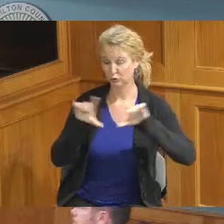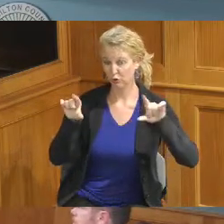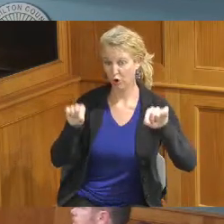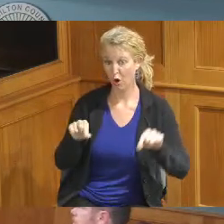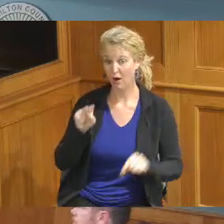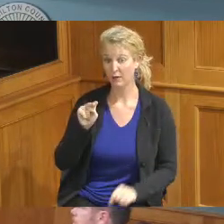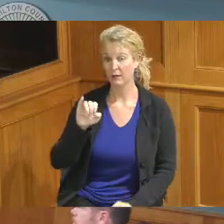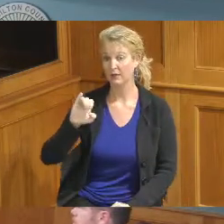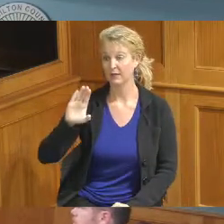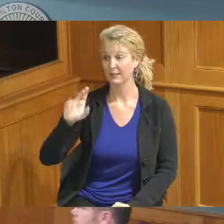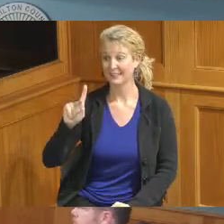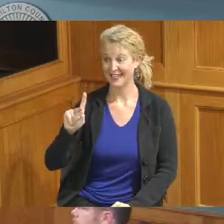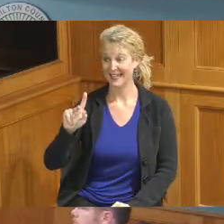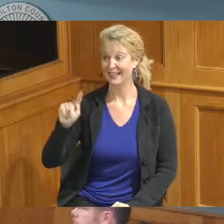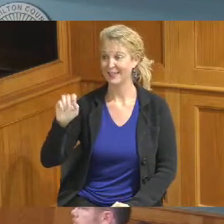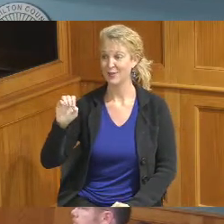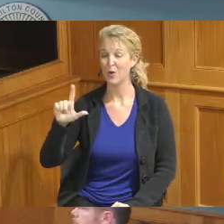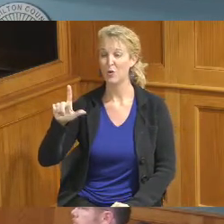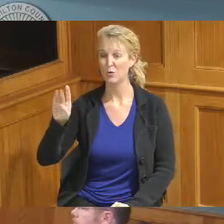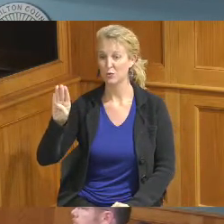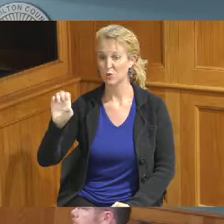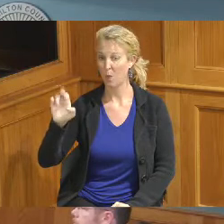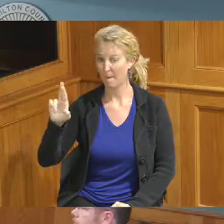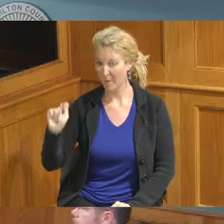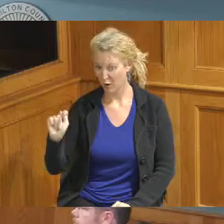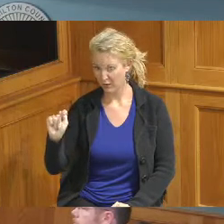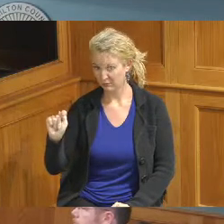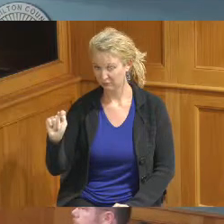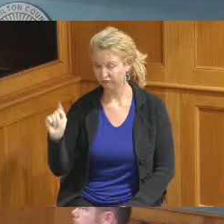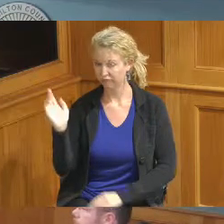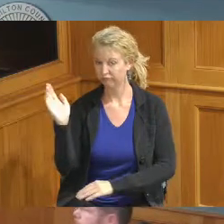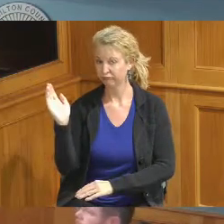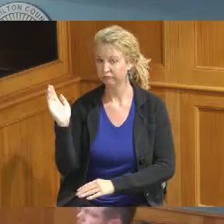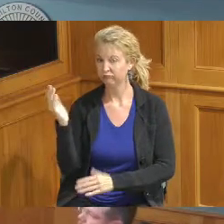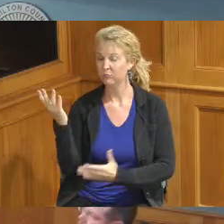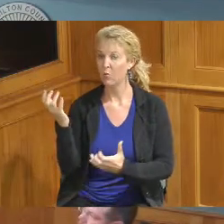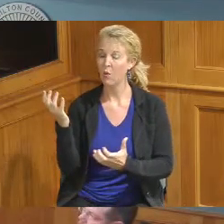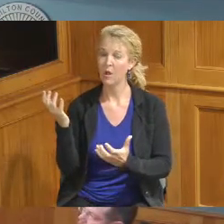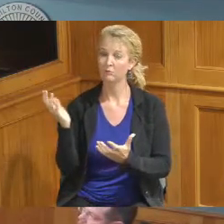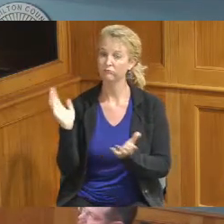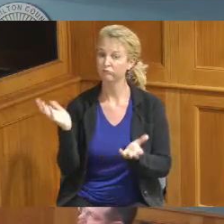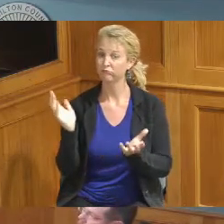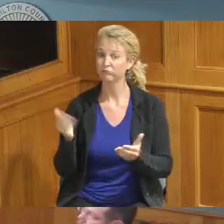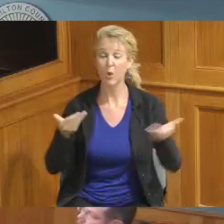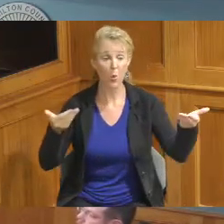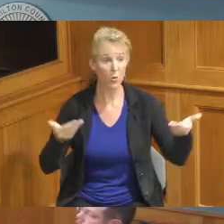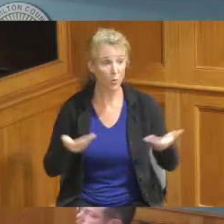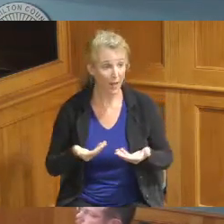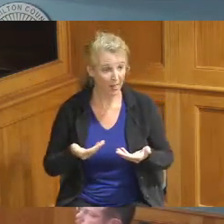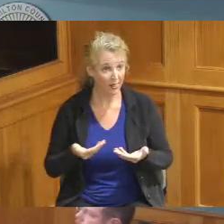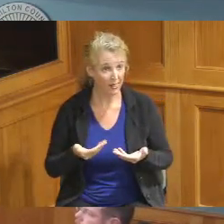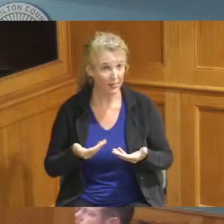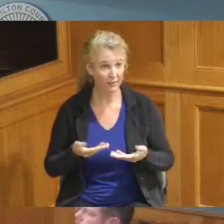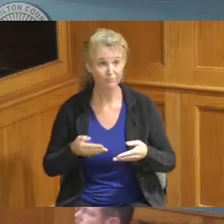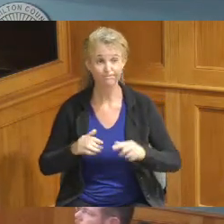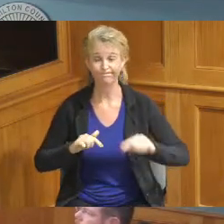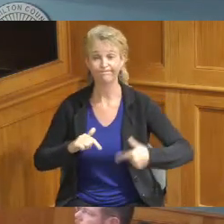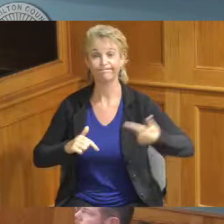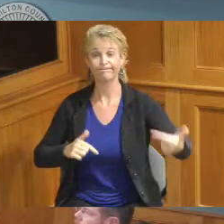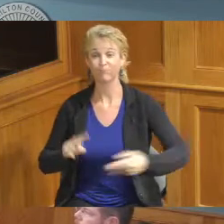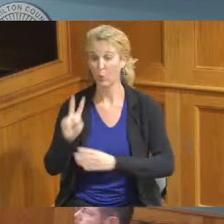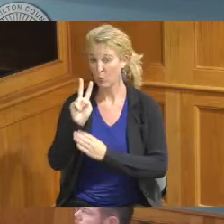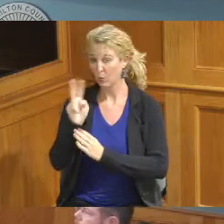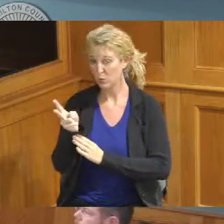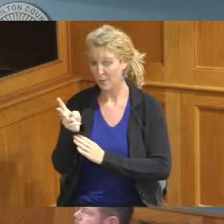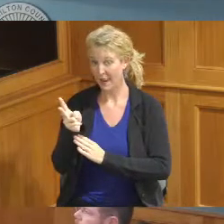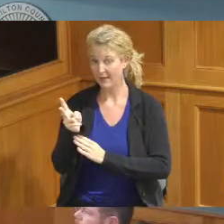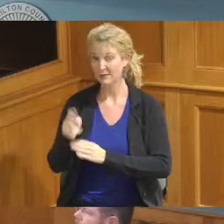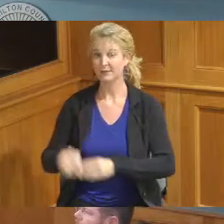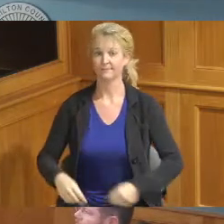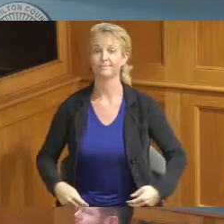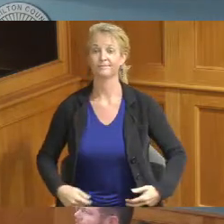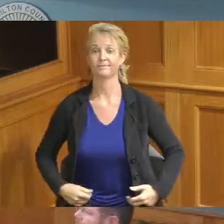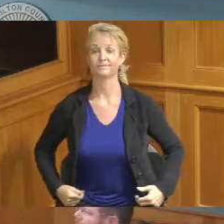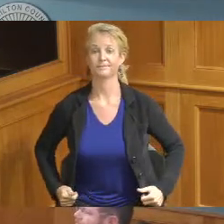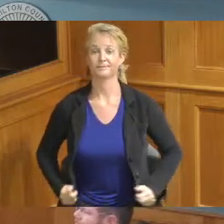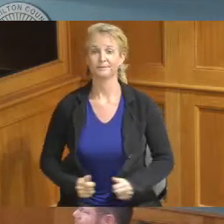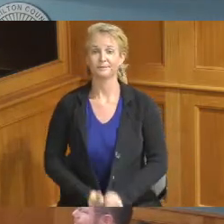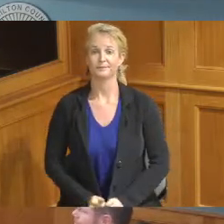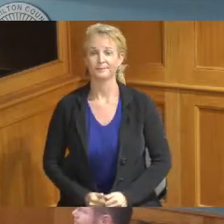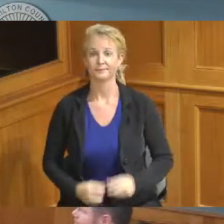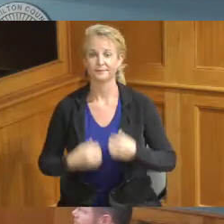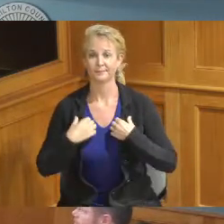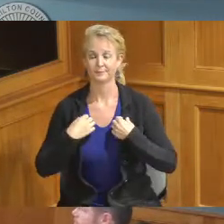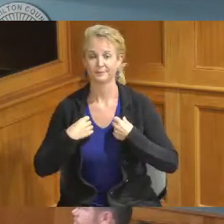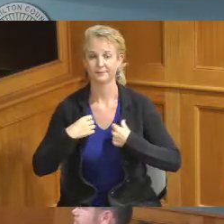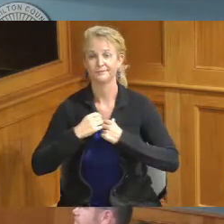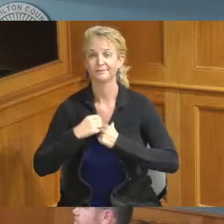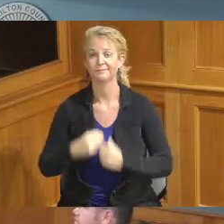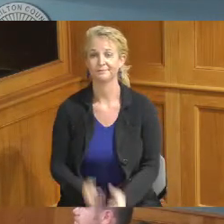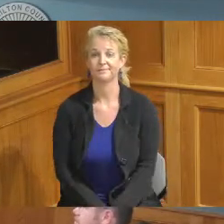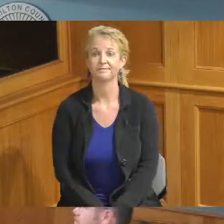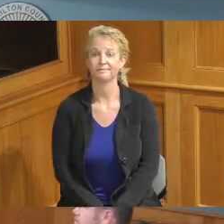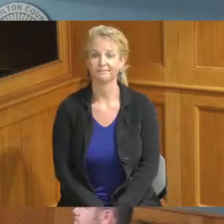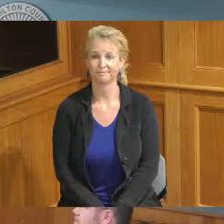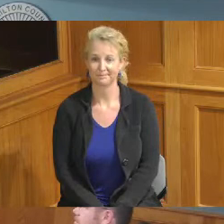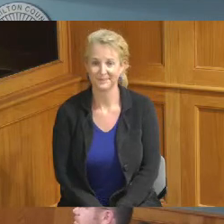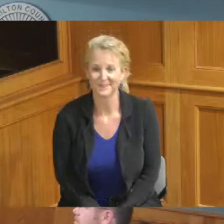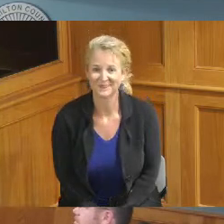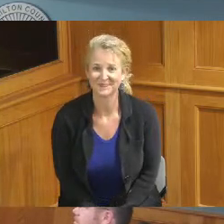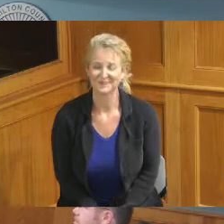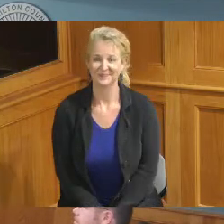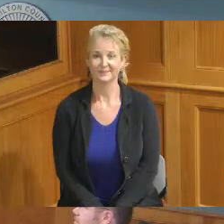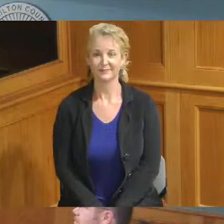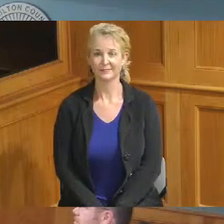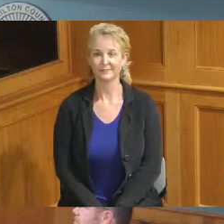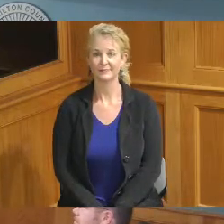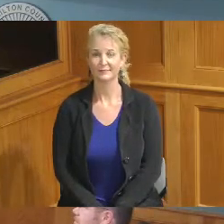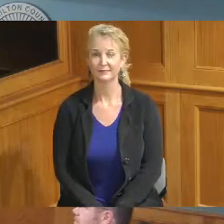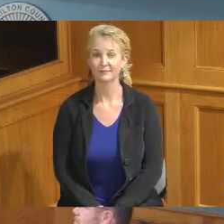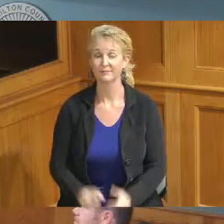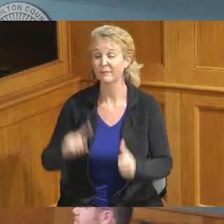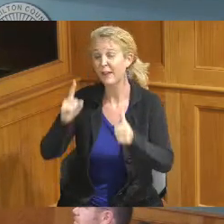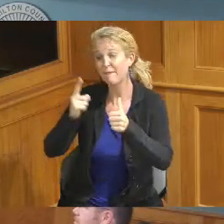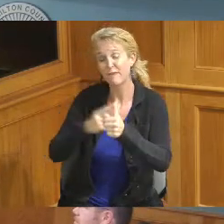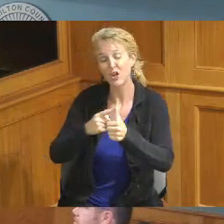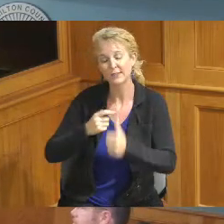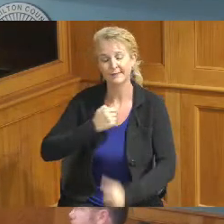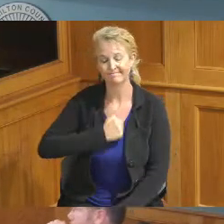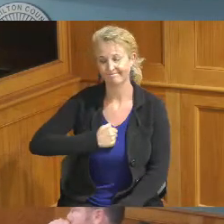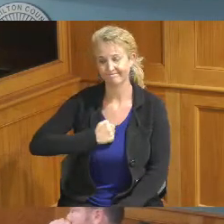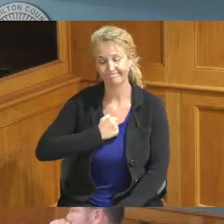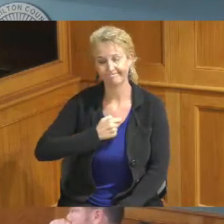Tolbert welcome you have the floor for two minutes first I'd like to apologize I know I come down